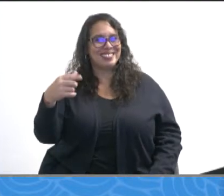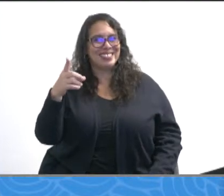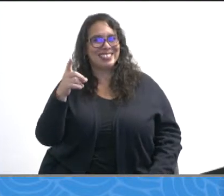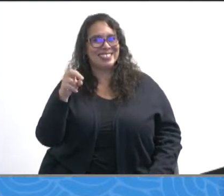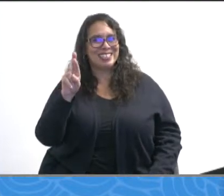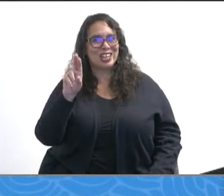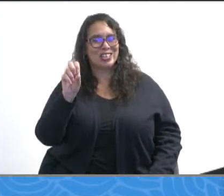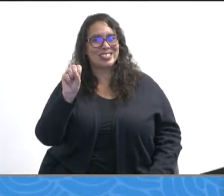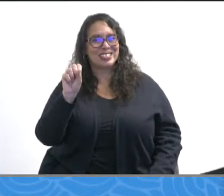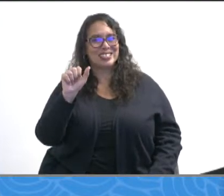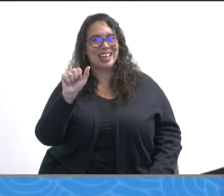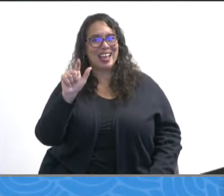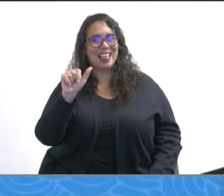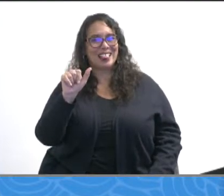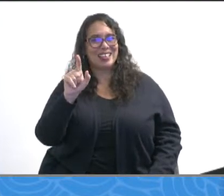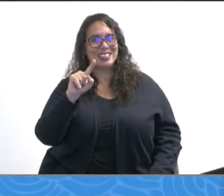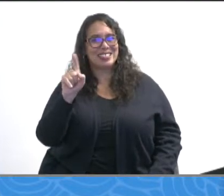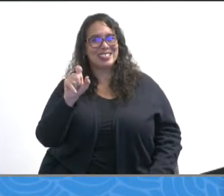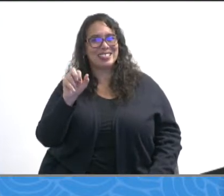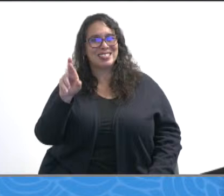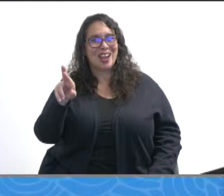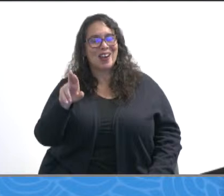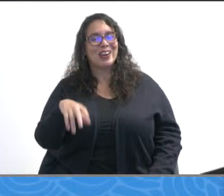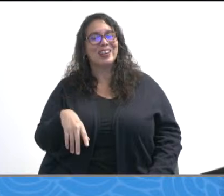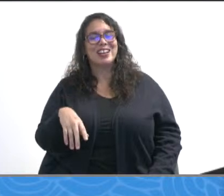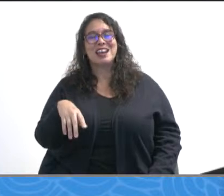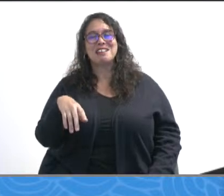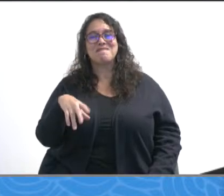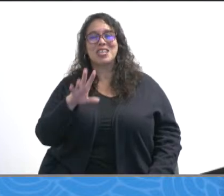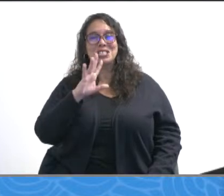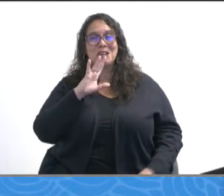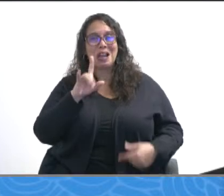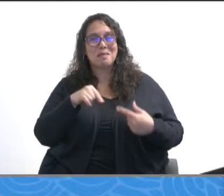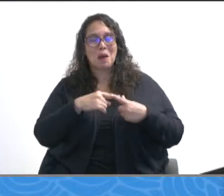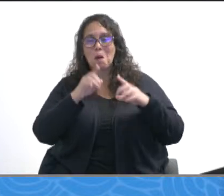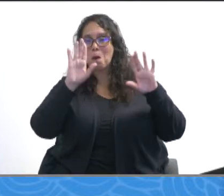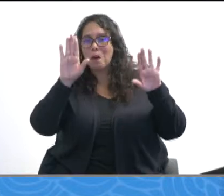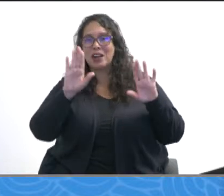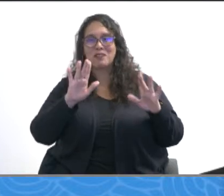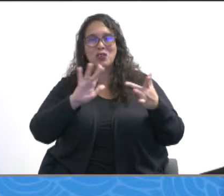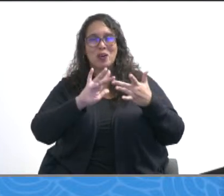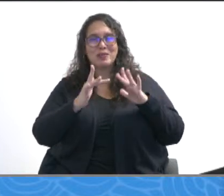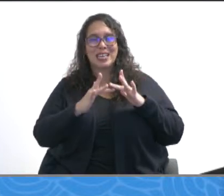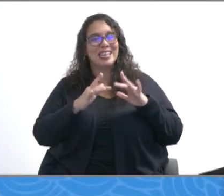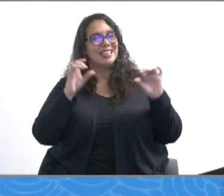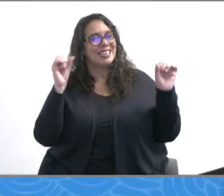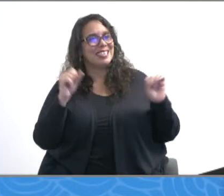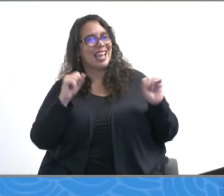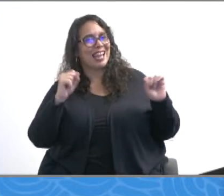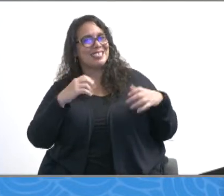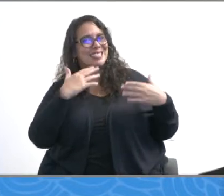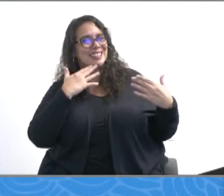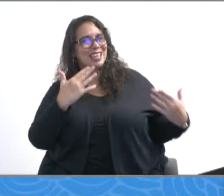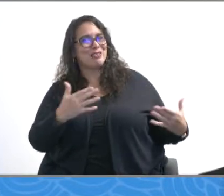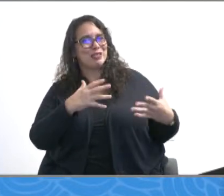Talk about this wonderful website. Yes, thank you so much. So welcome everyone. Thank you for having us here today.